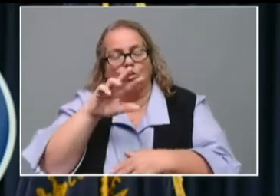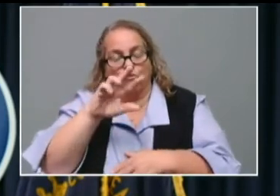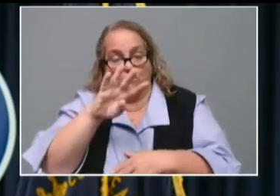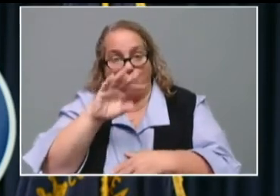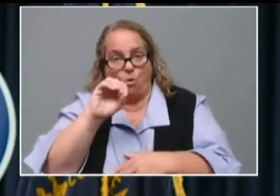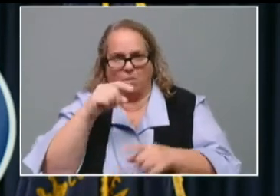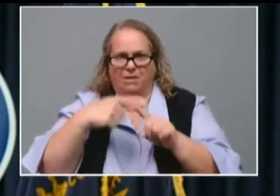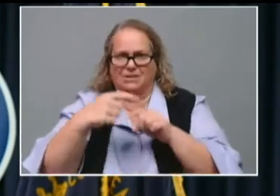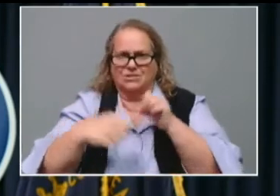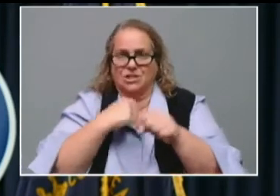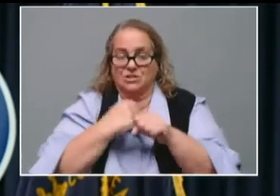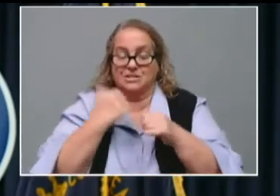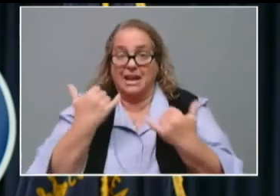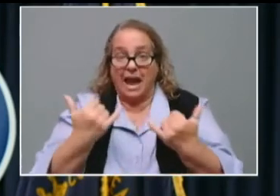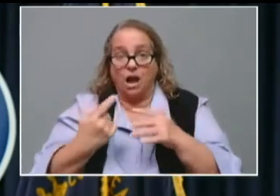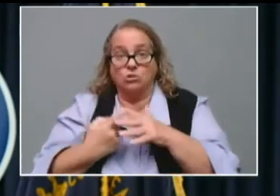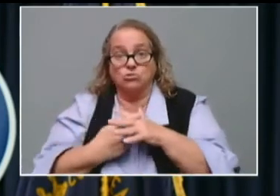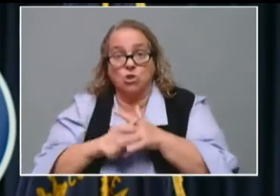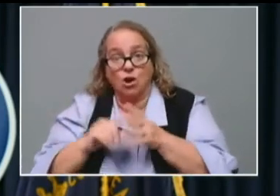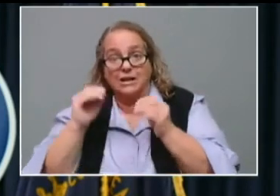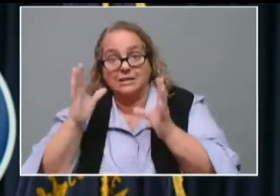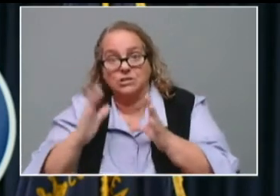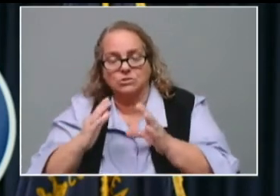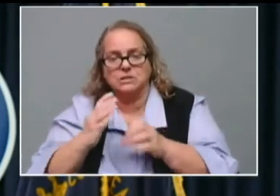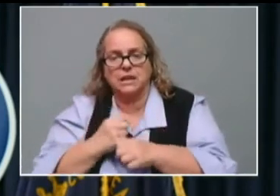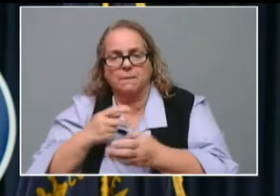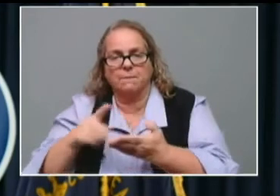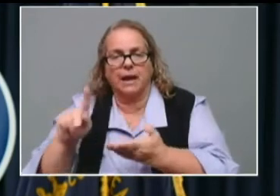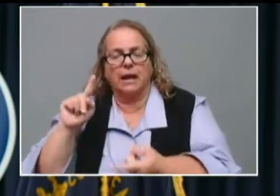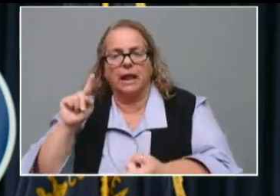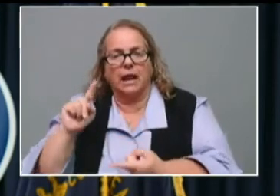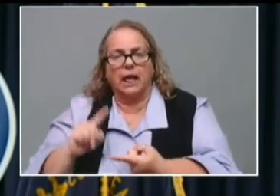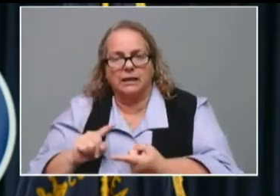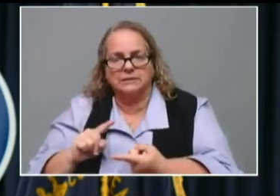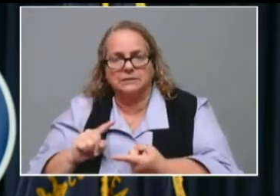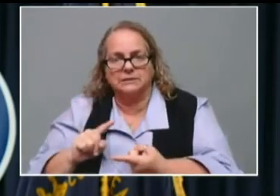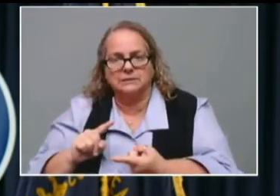at overall compensation. Uh, social workers are going to see the same, but